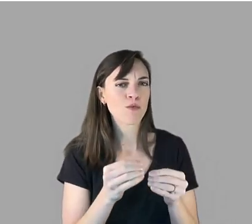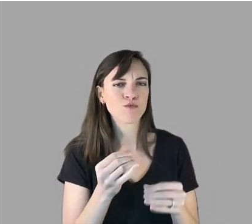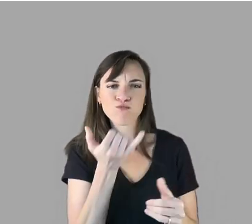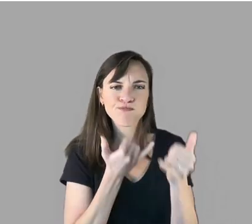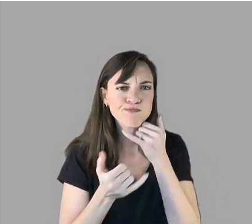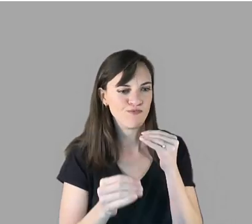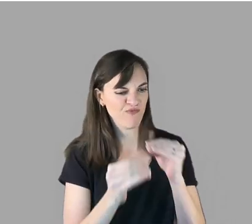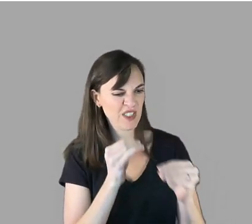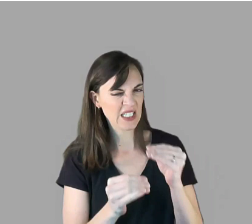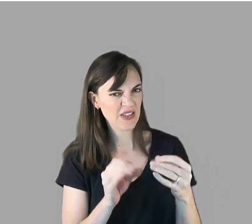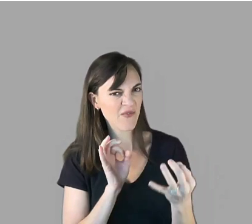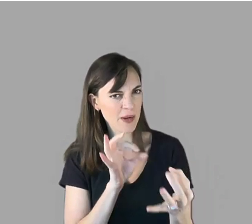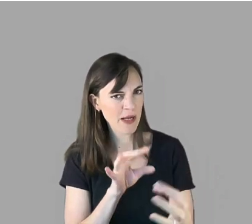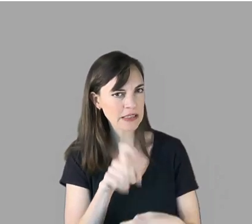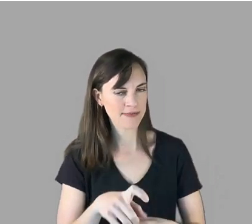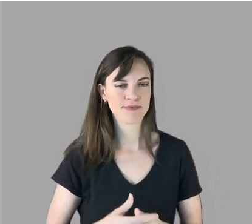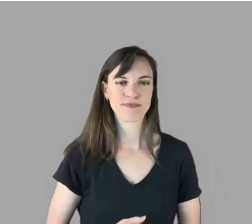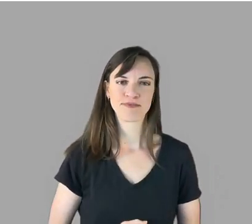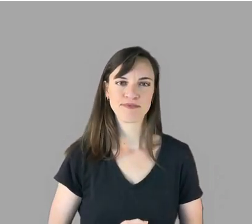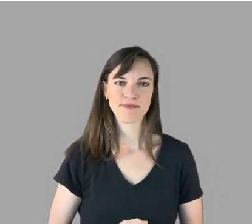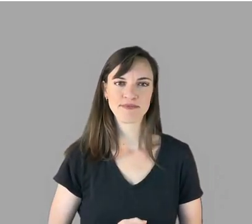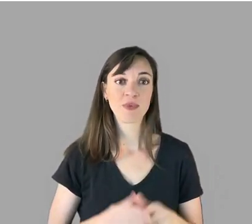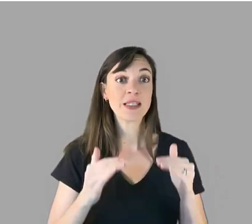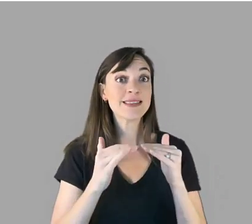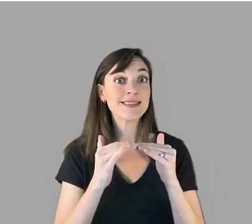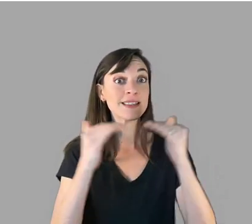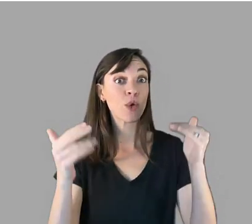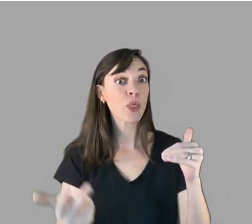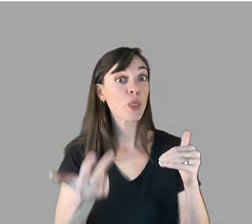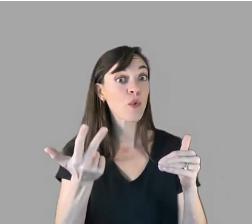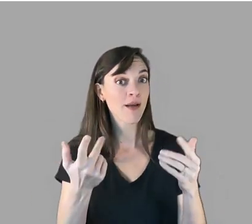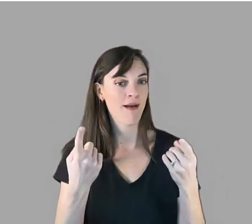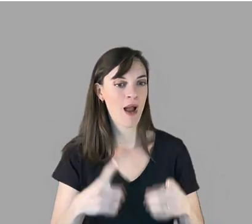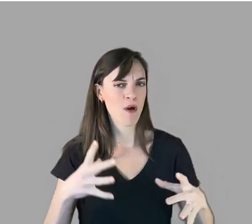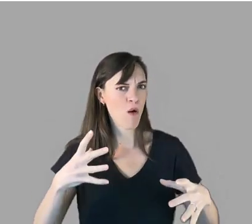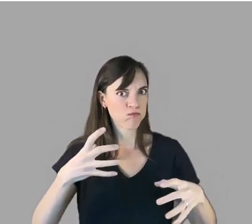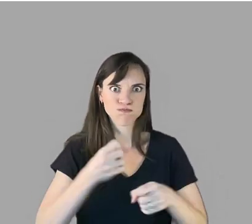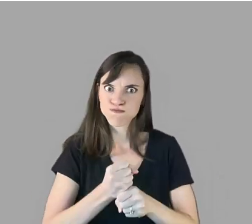“Tier 3 is more intensive intervention and is intended for students experiencing significant